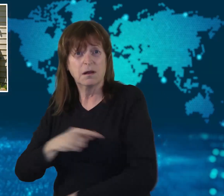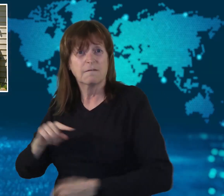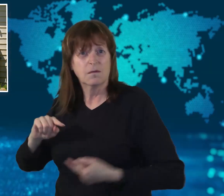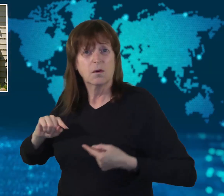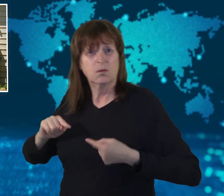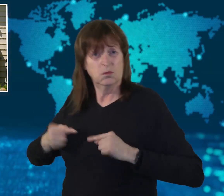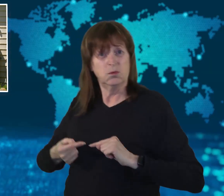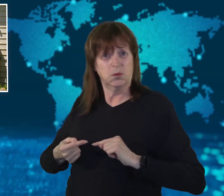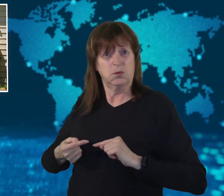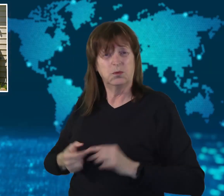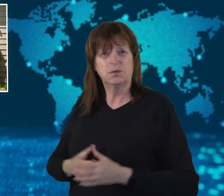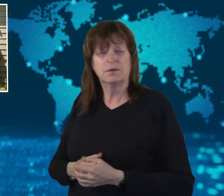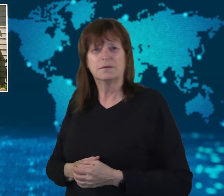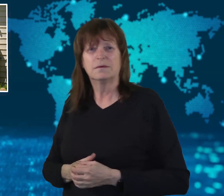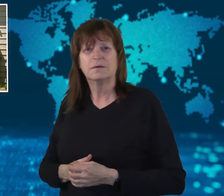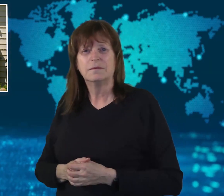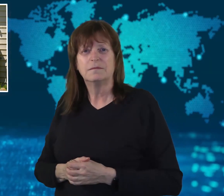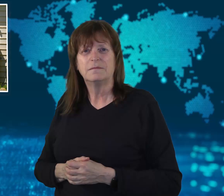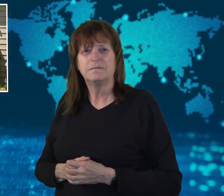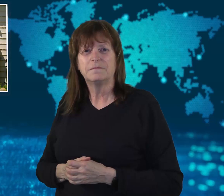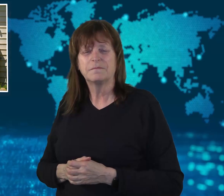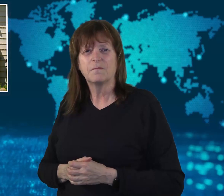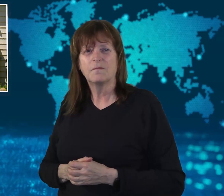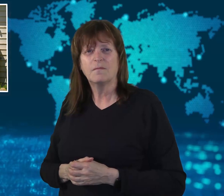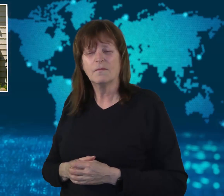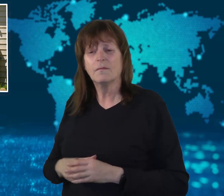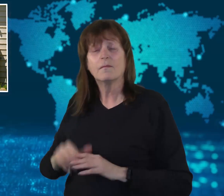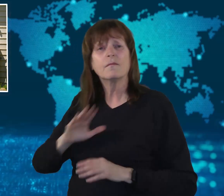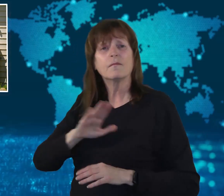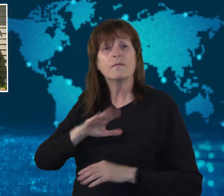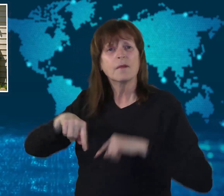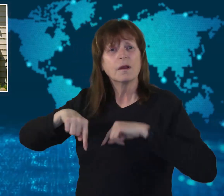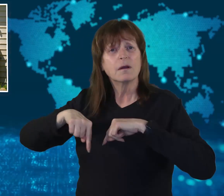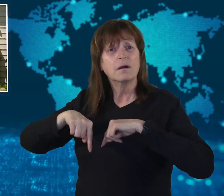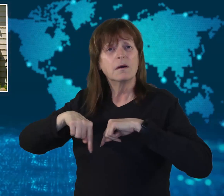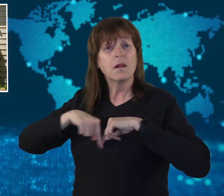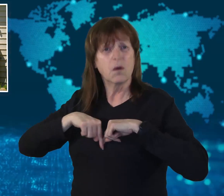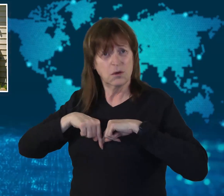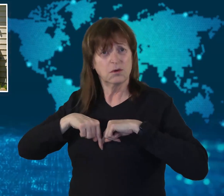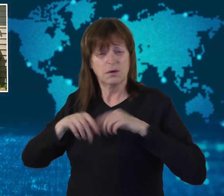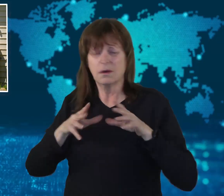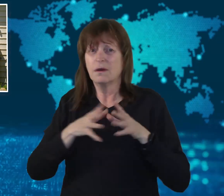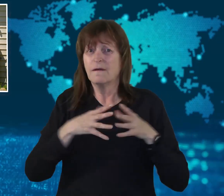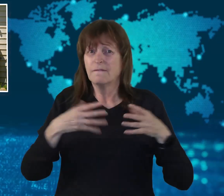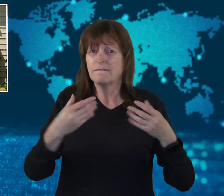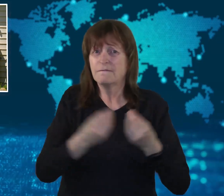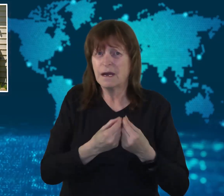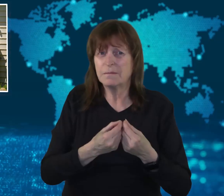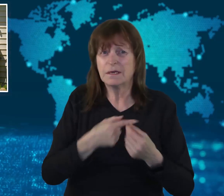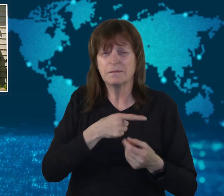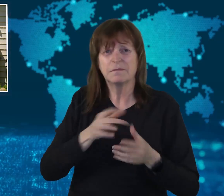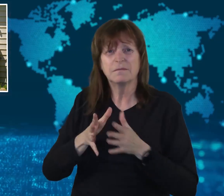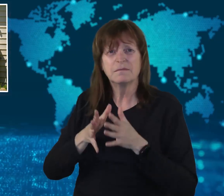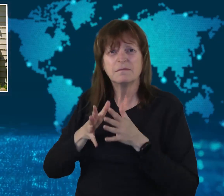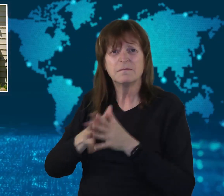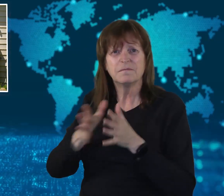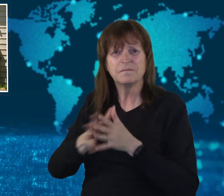An attorney for the family said that he had a fractured skull as well